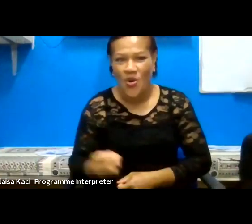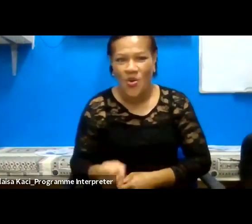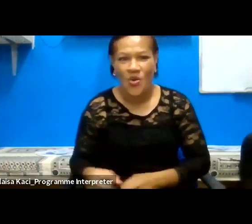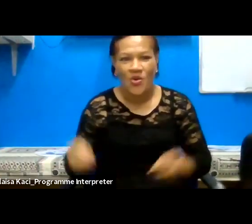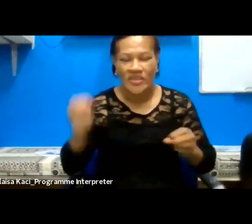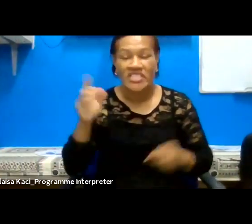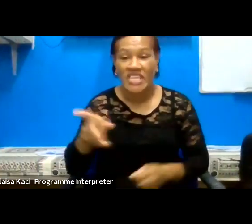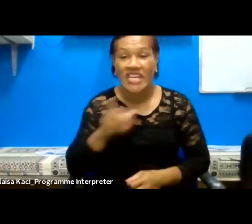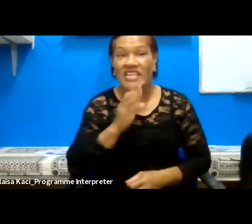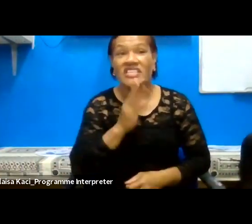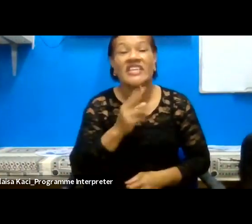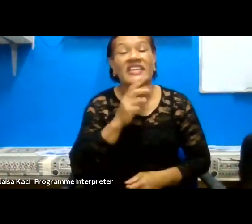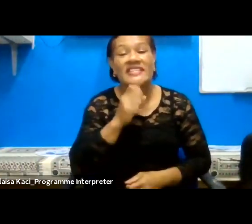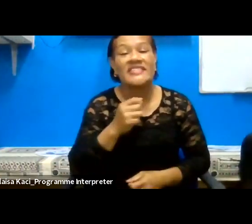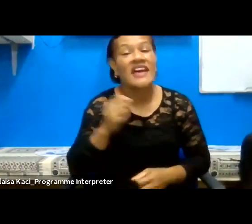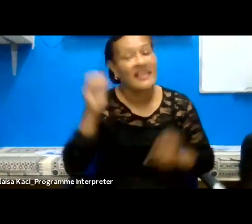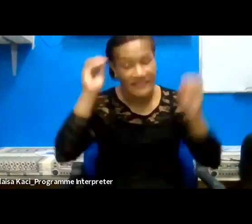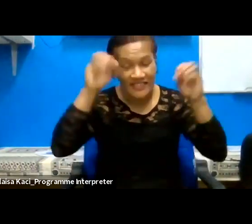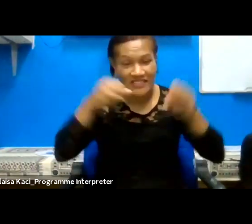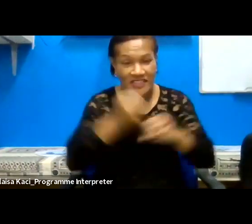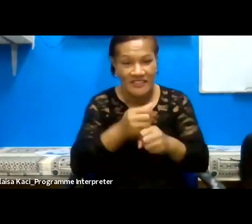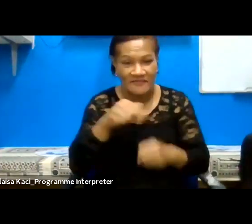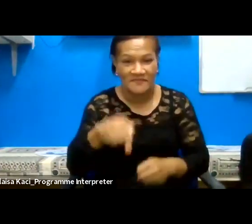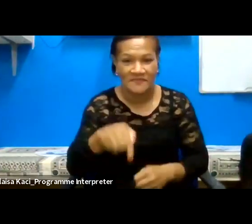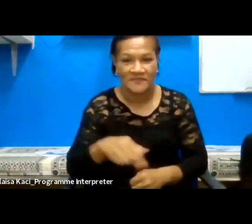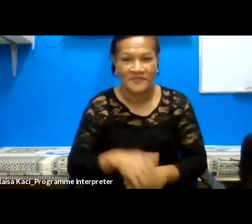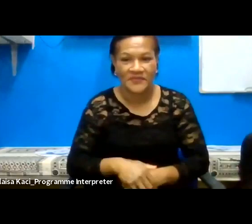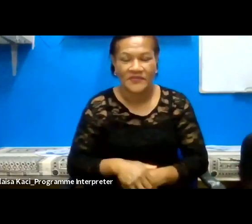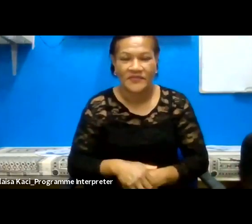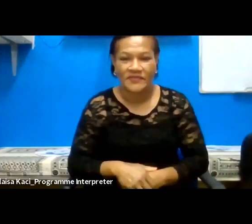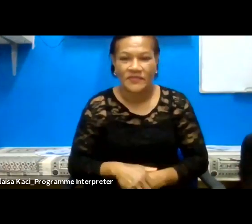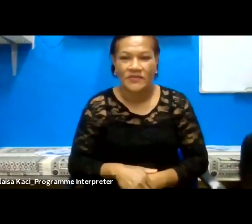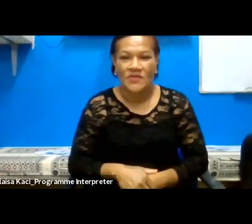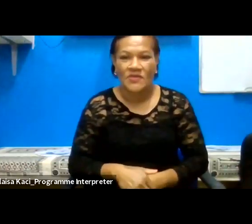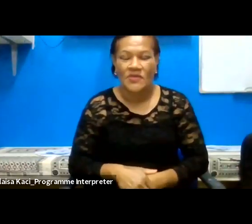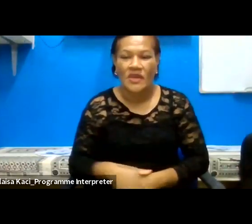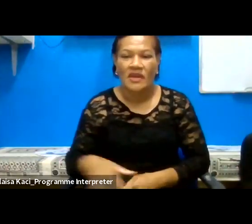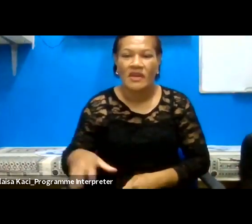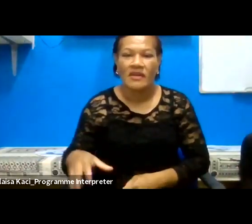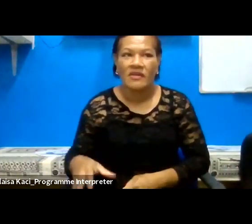perfect daughter but I come